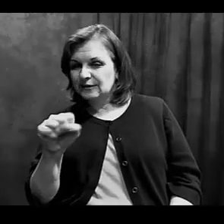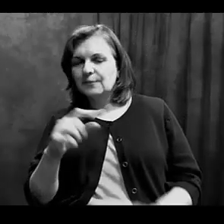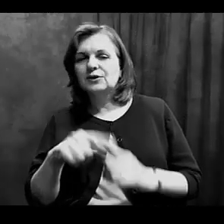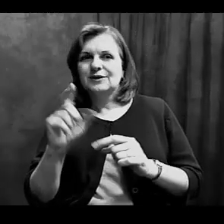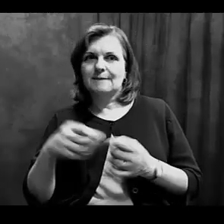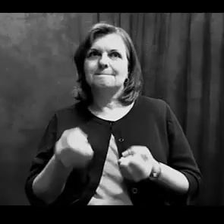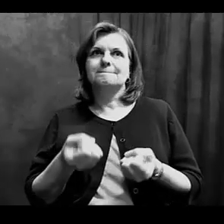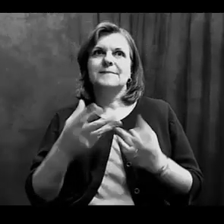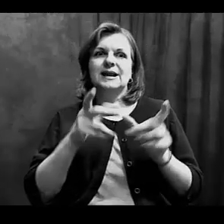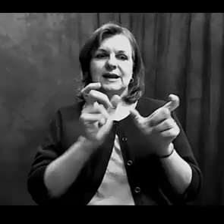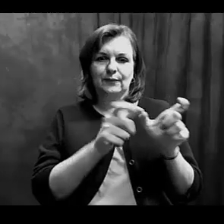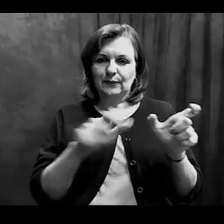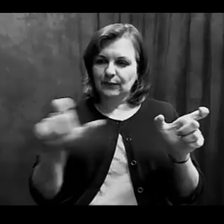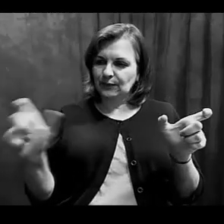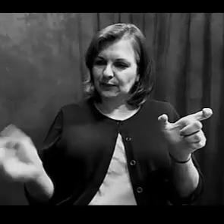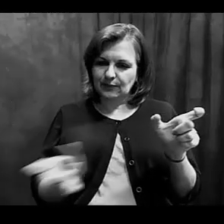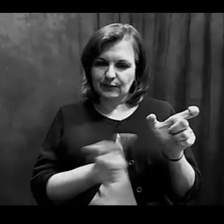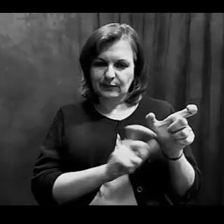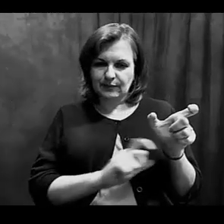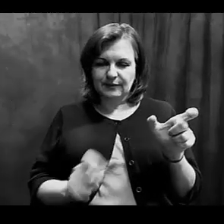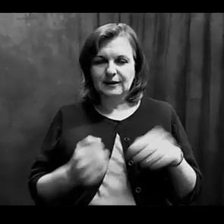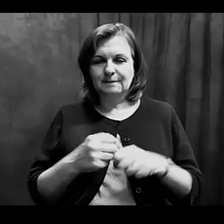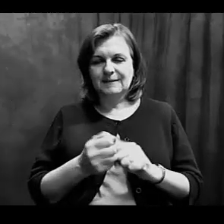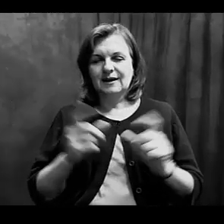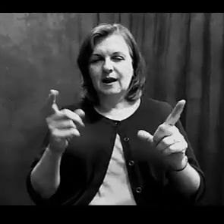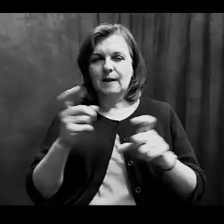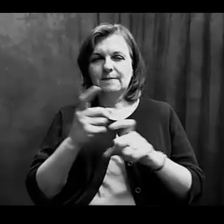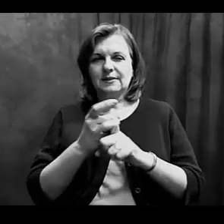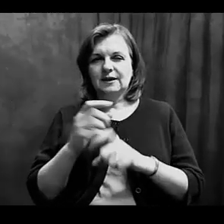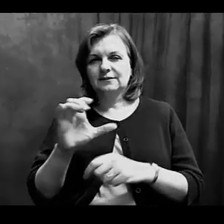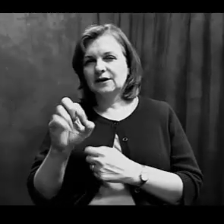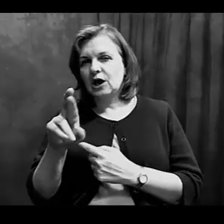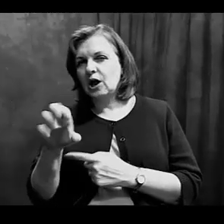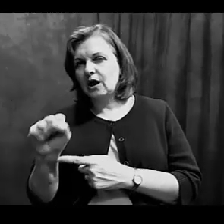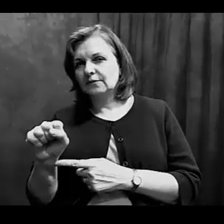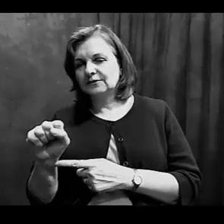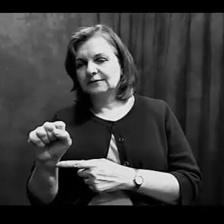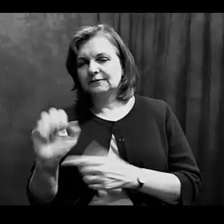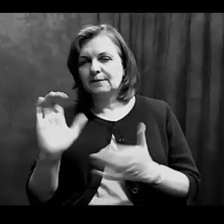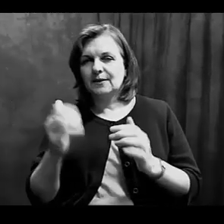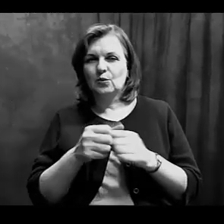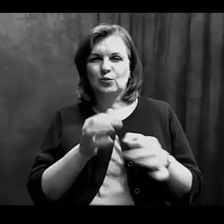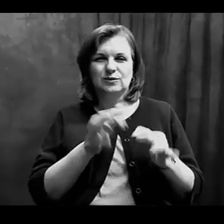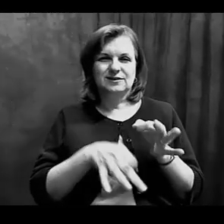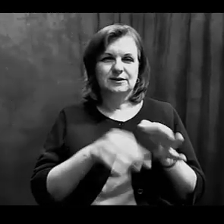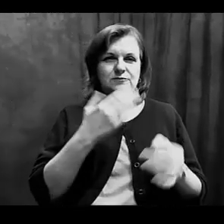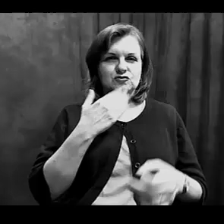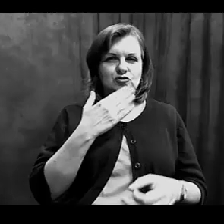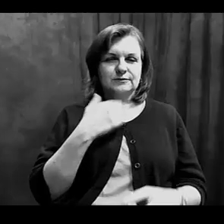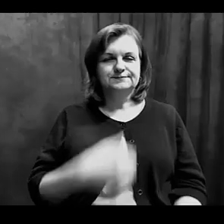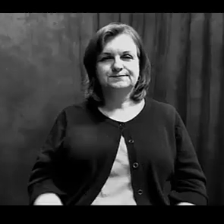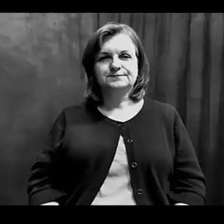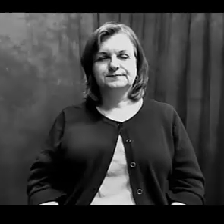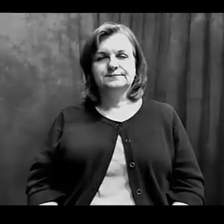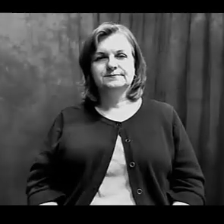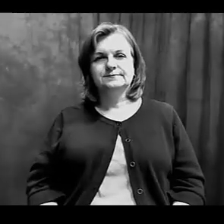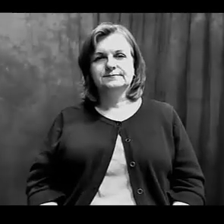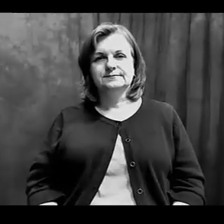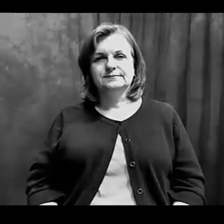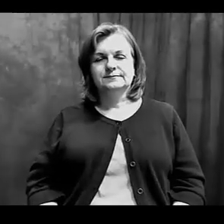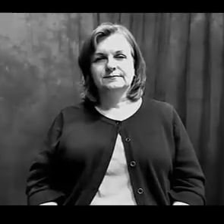these to truly build large complex carbohydrates compared to our simple sugars